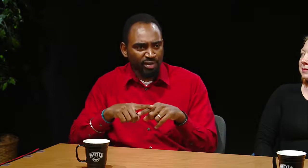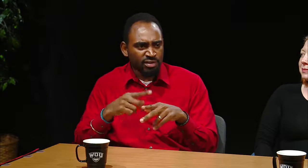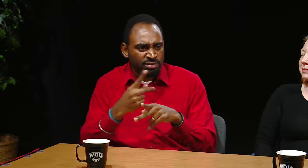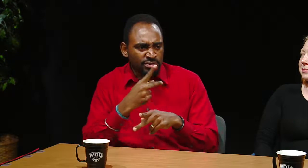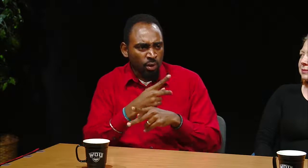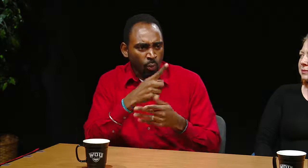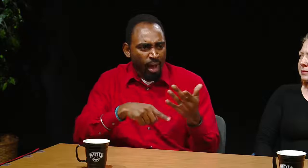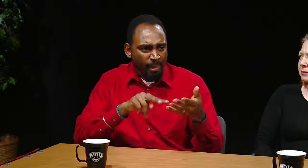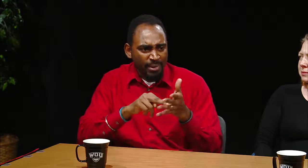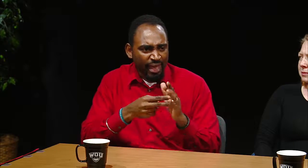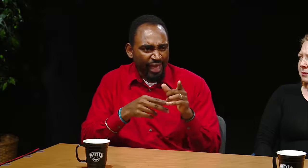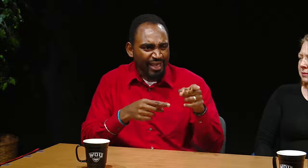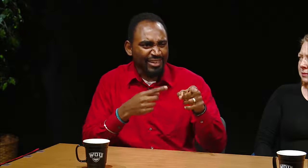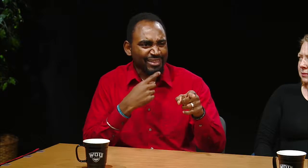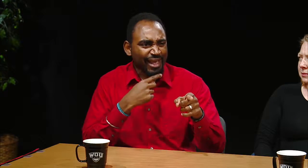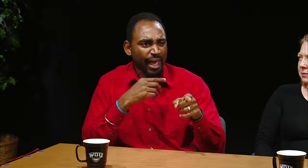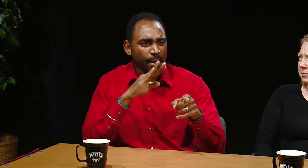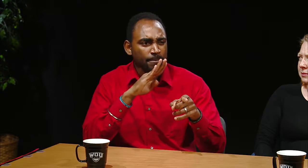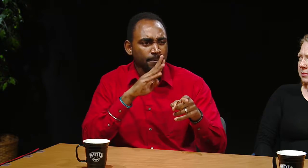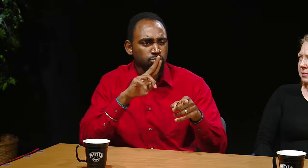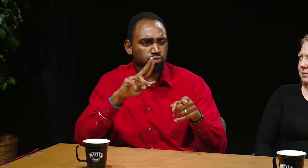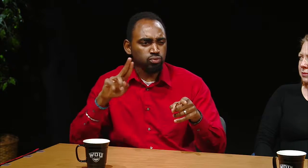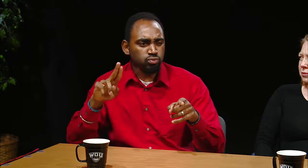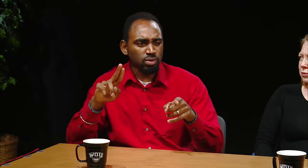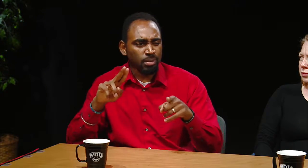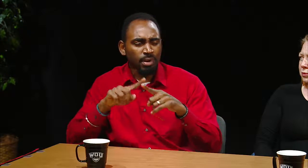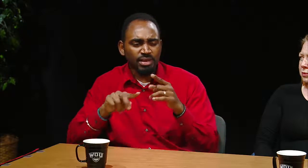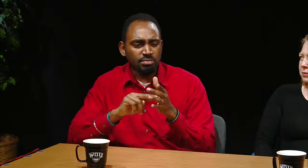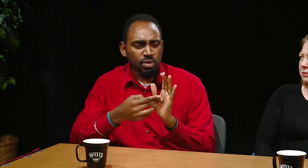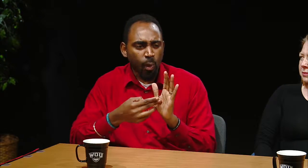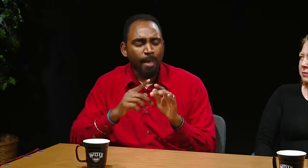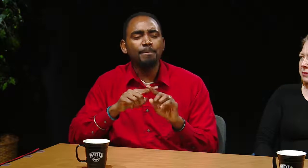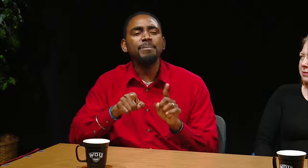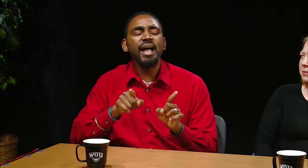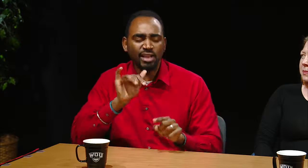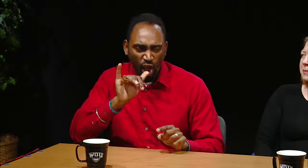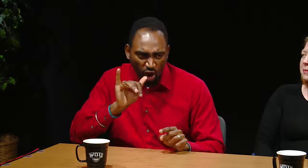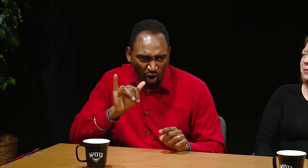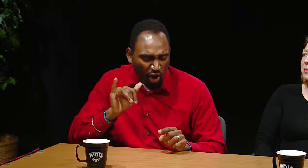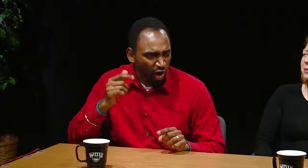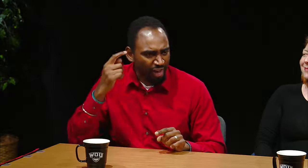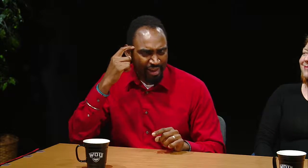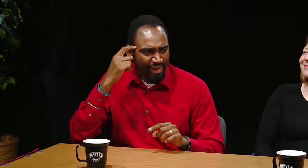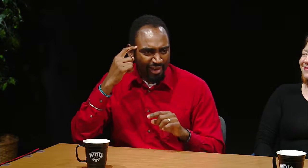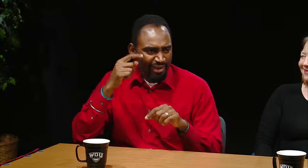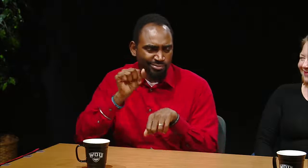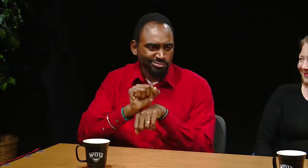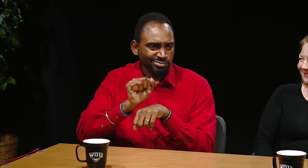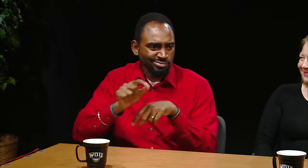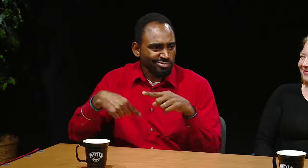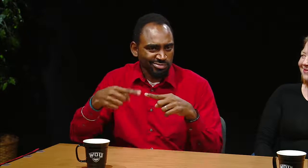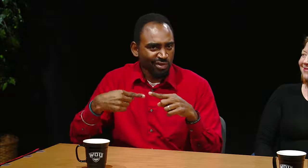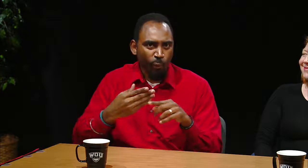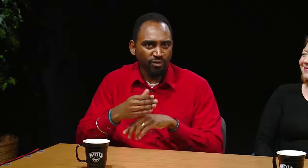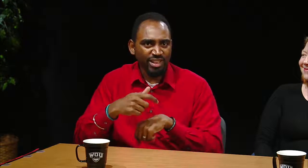reintegrating back into society, specifically higher ed. The video was primarily sound-based.